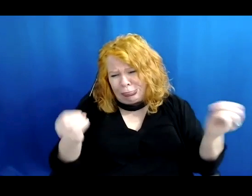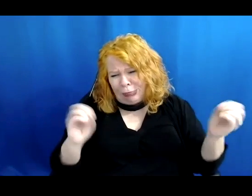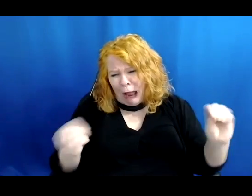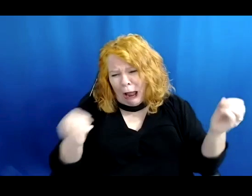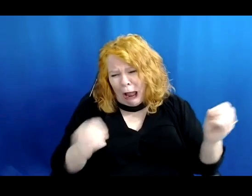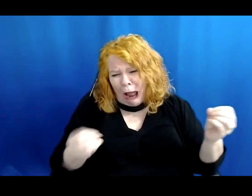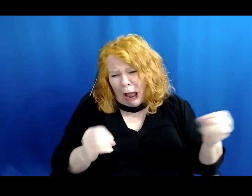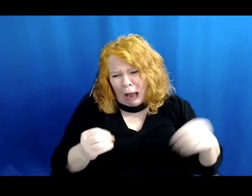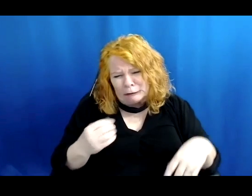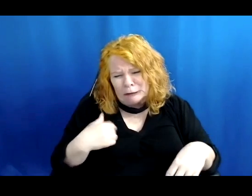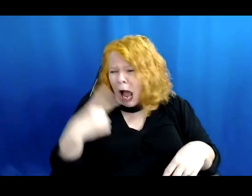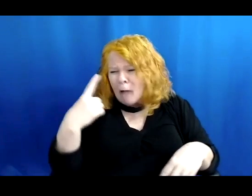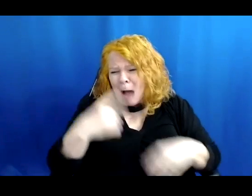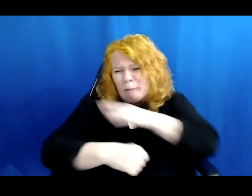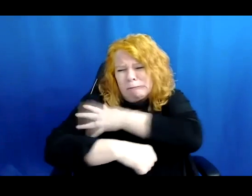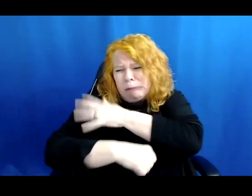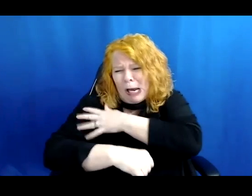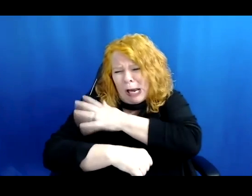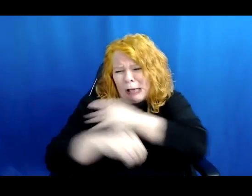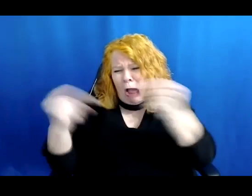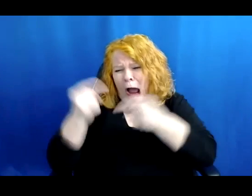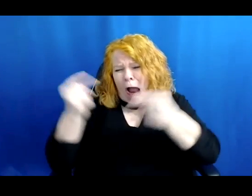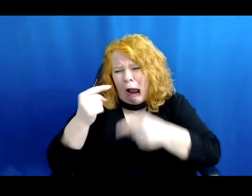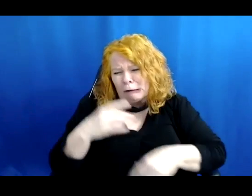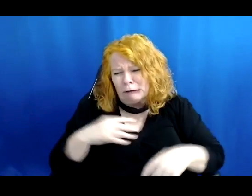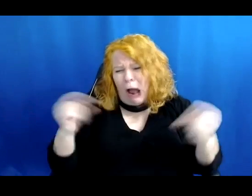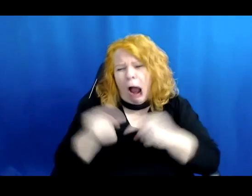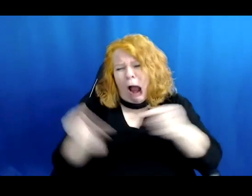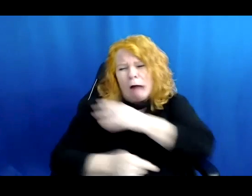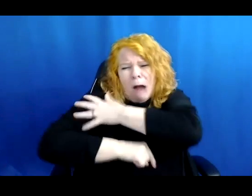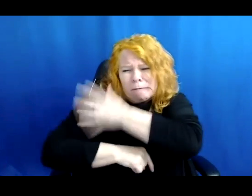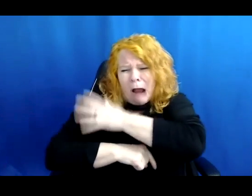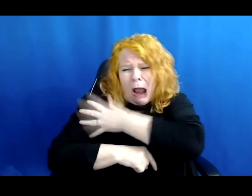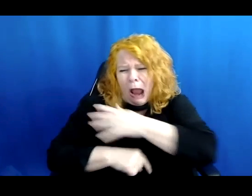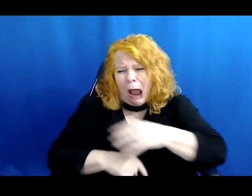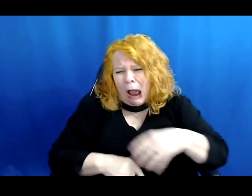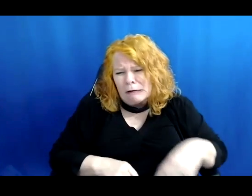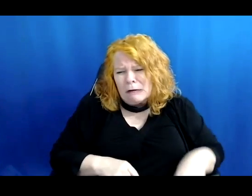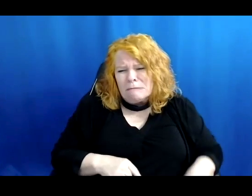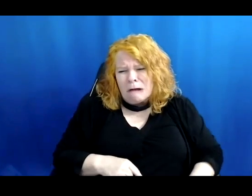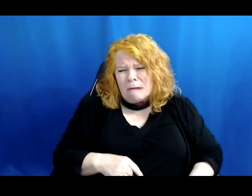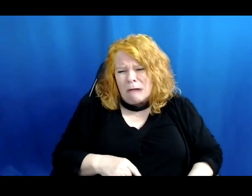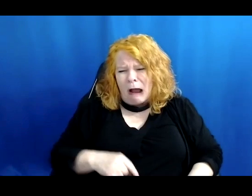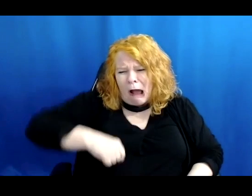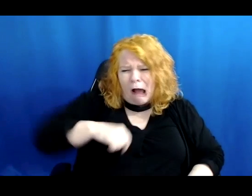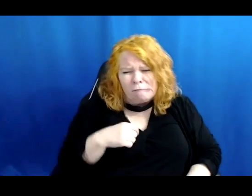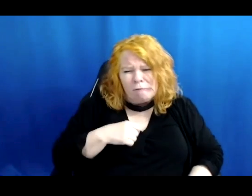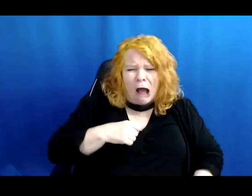Aah, I have hurt my wing!” he said in a sad voice, flapping his wing up and down to prove it.